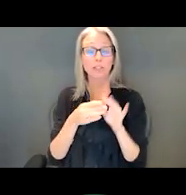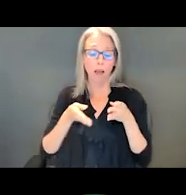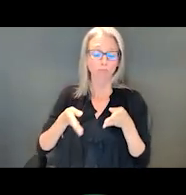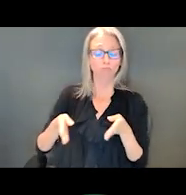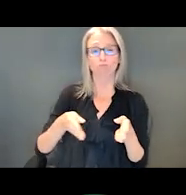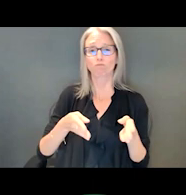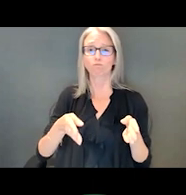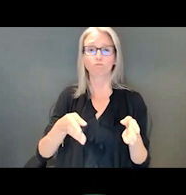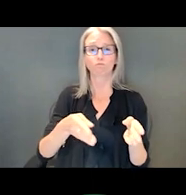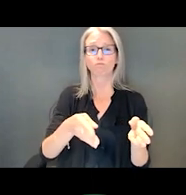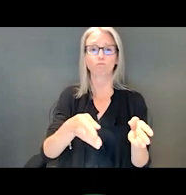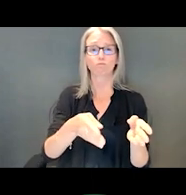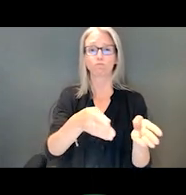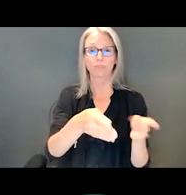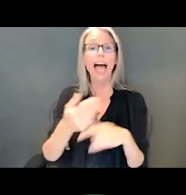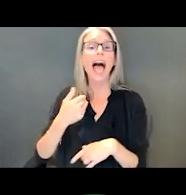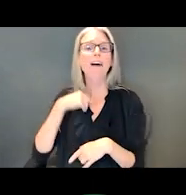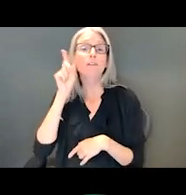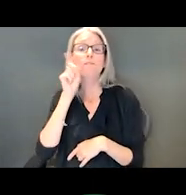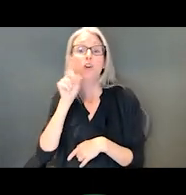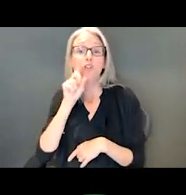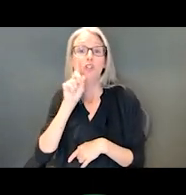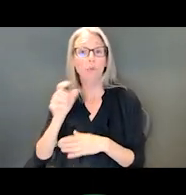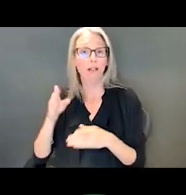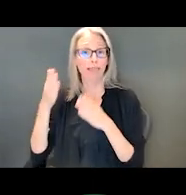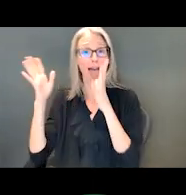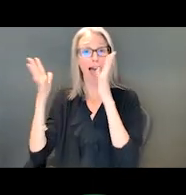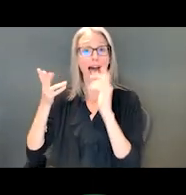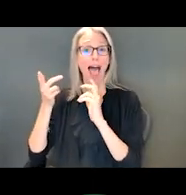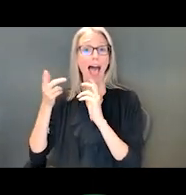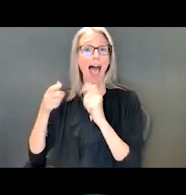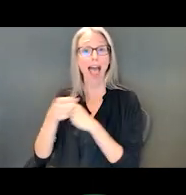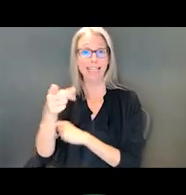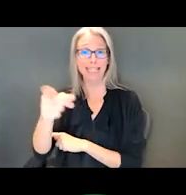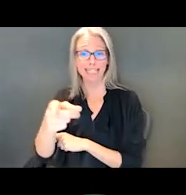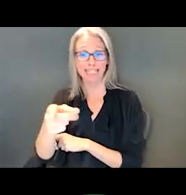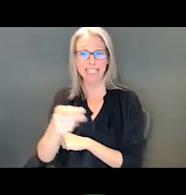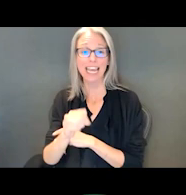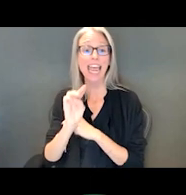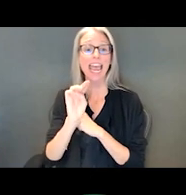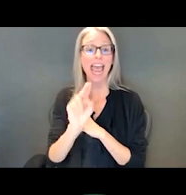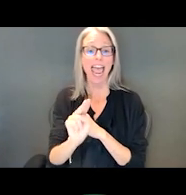Dot com. I think we're going to put that in the chat as well for people to copy